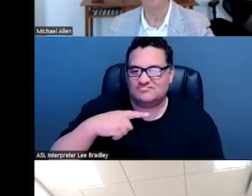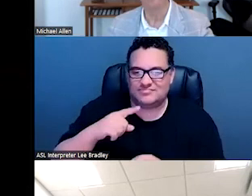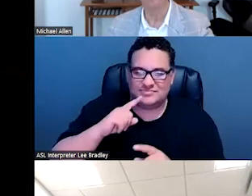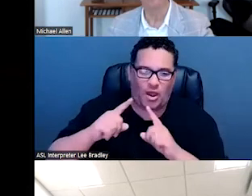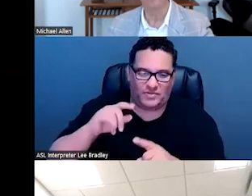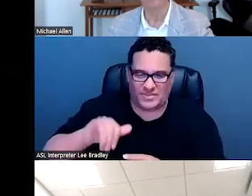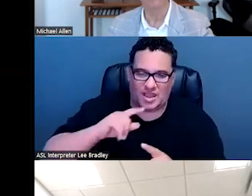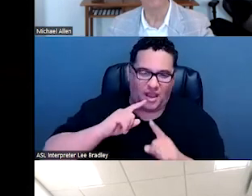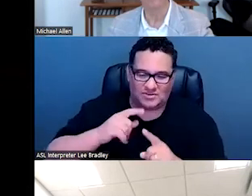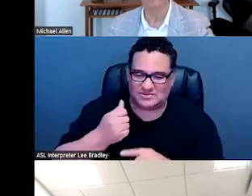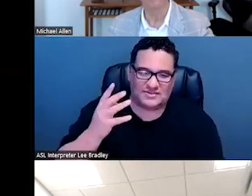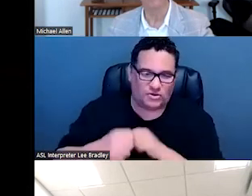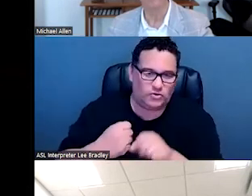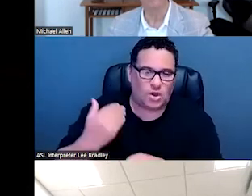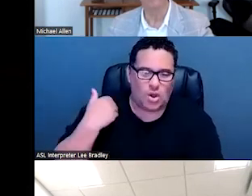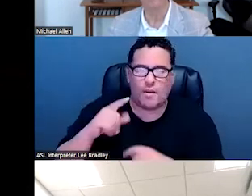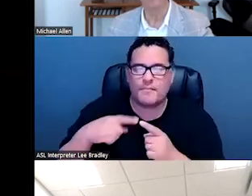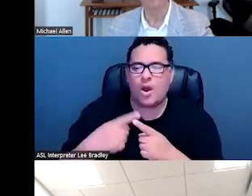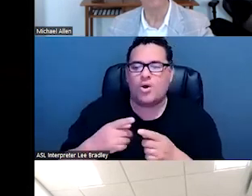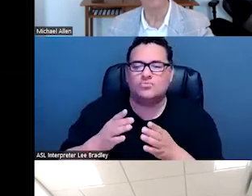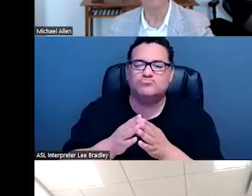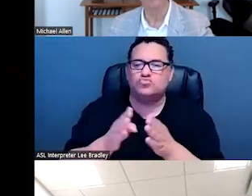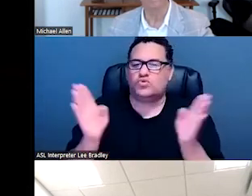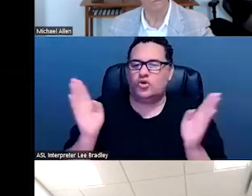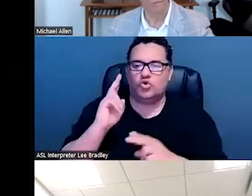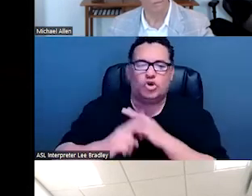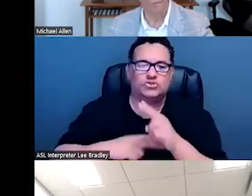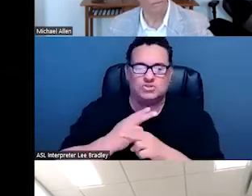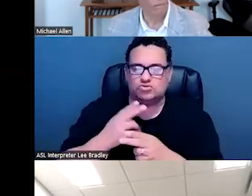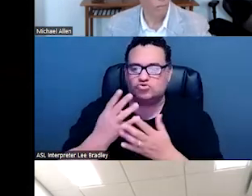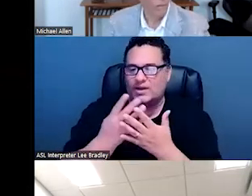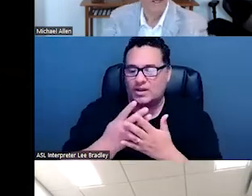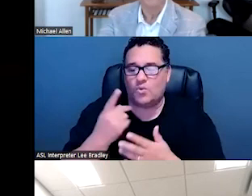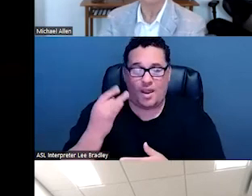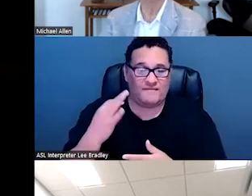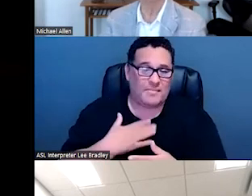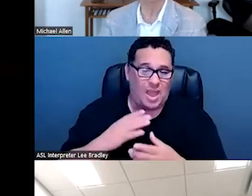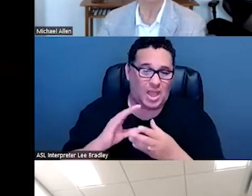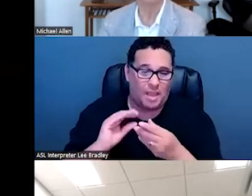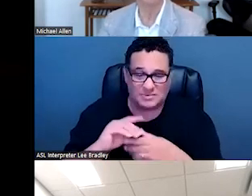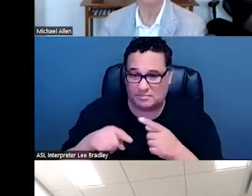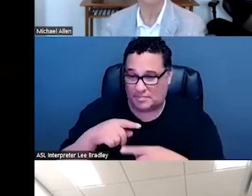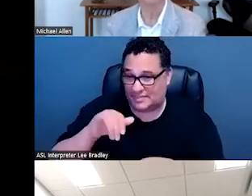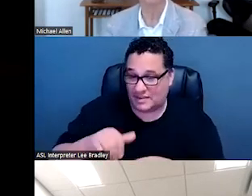AROUND UNIVERSAL SCREENING. ONE OF THE COMMENTS AROUND UNIVERSAL SCREENING. GREAT. NOW I, JUST,